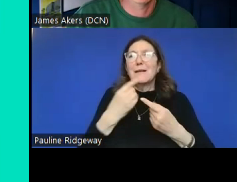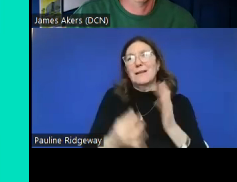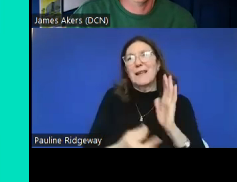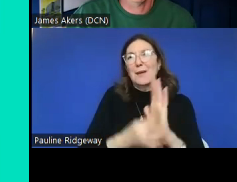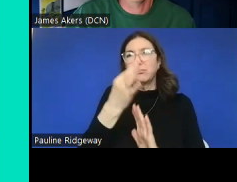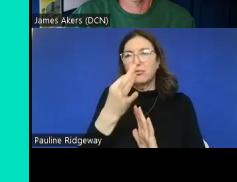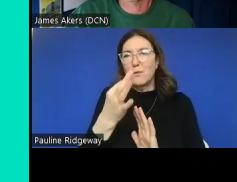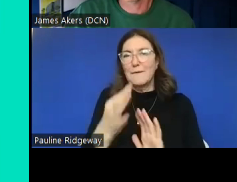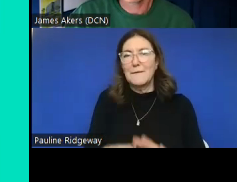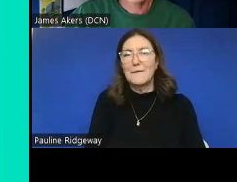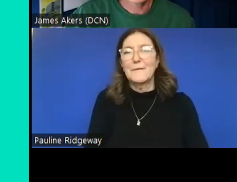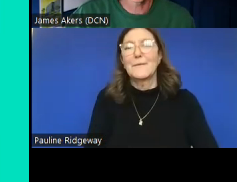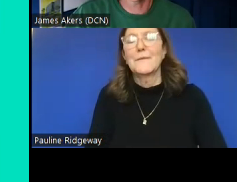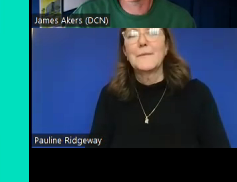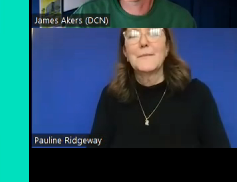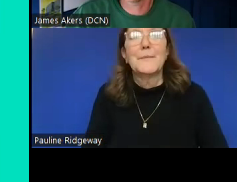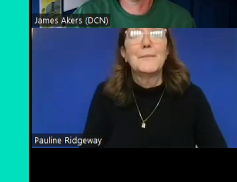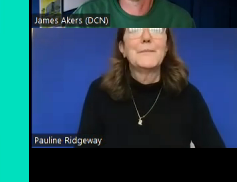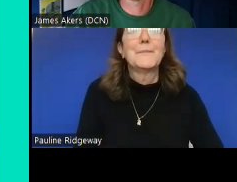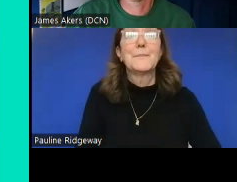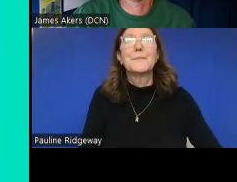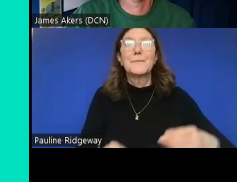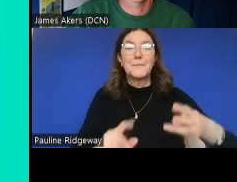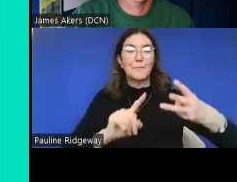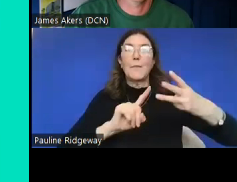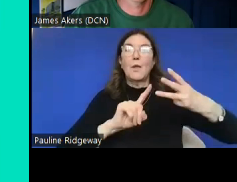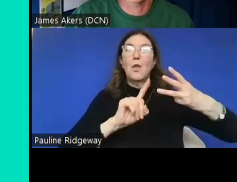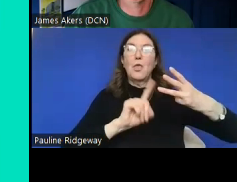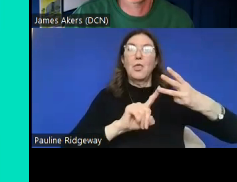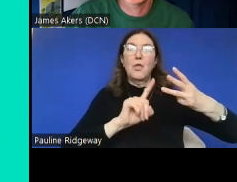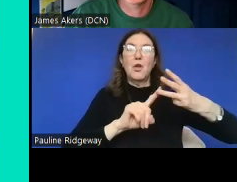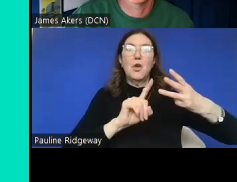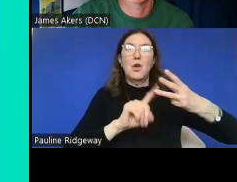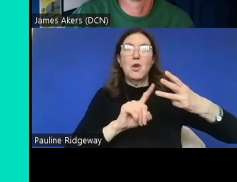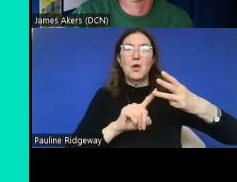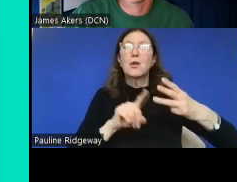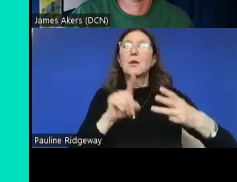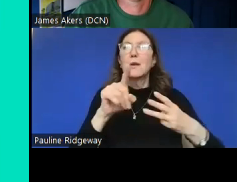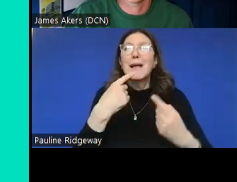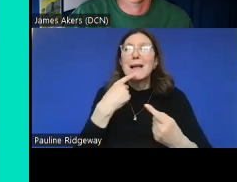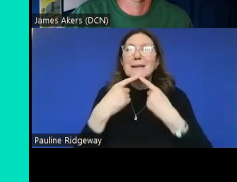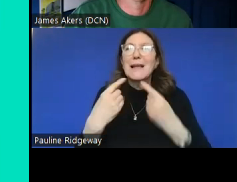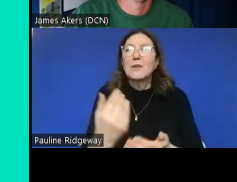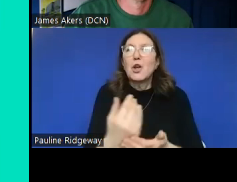The third one is just increasing the data retention for certain things.